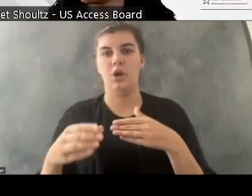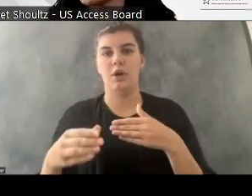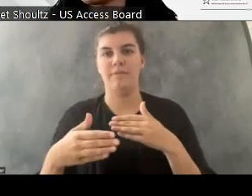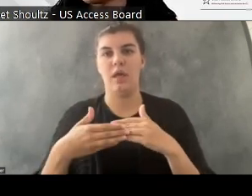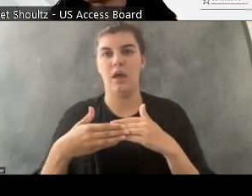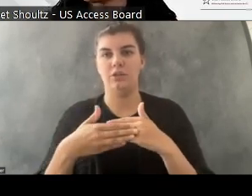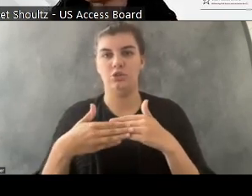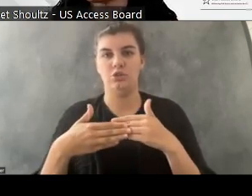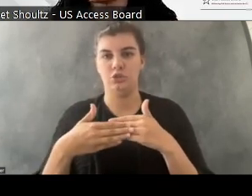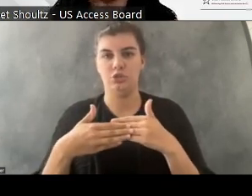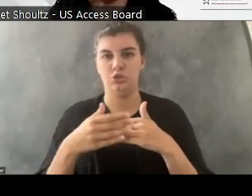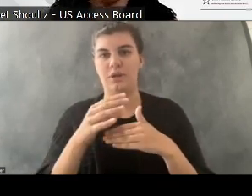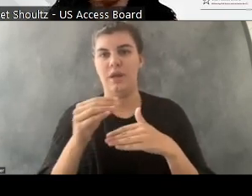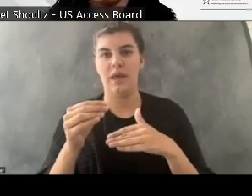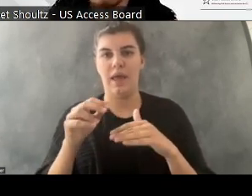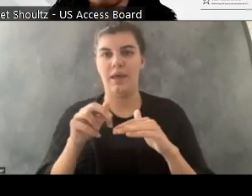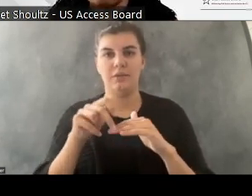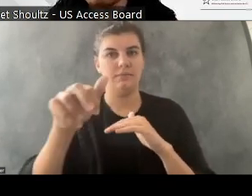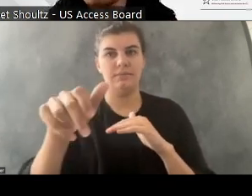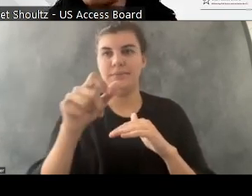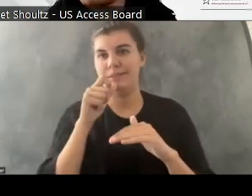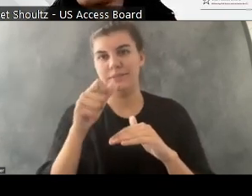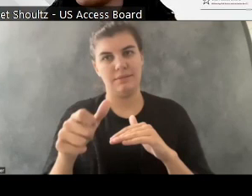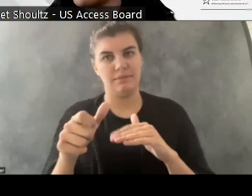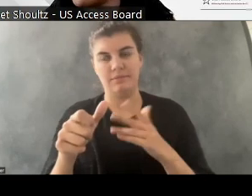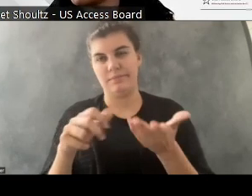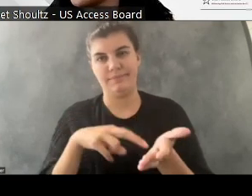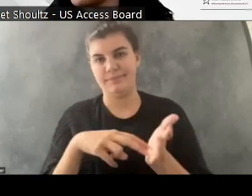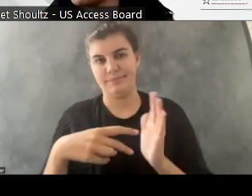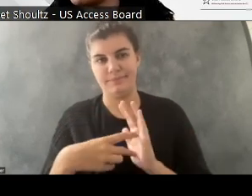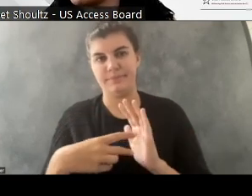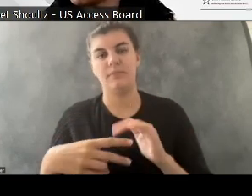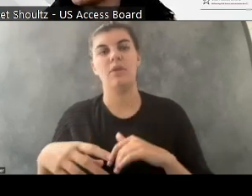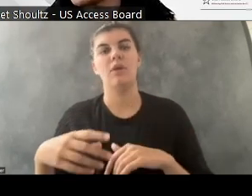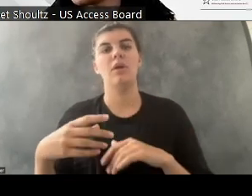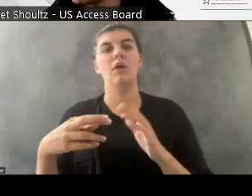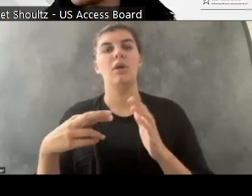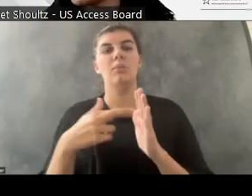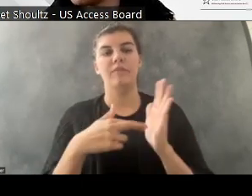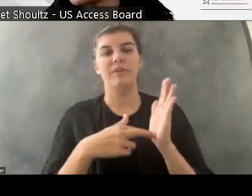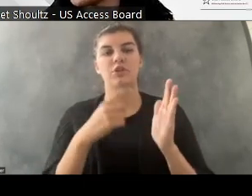curb and pedestrian street crossing is not intended. And the provision went on to